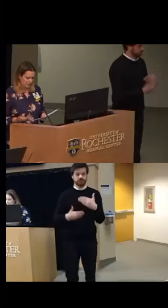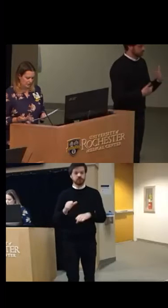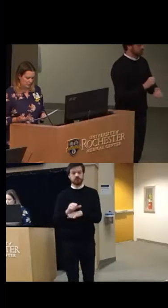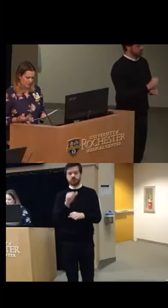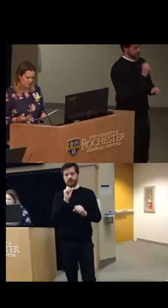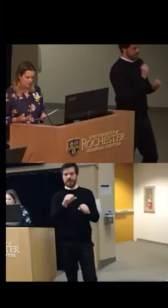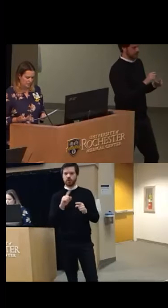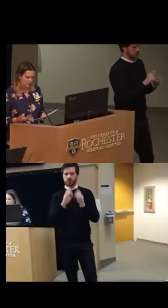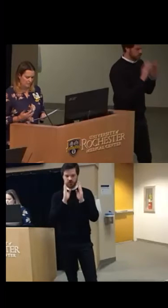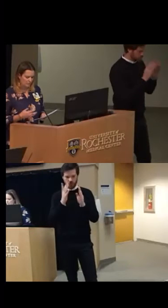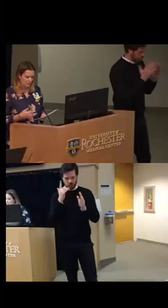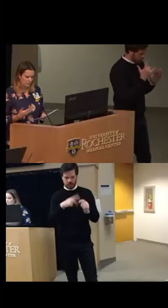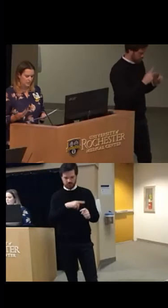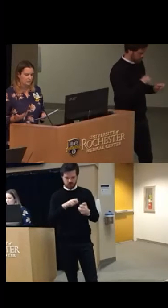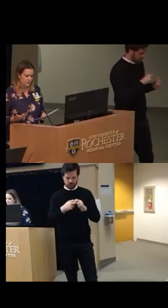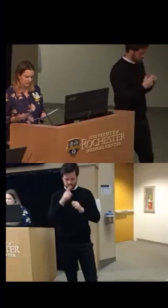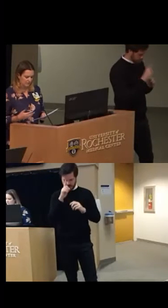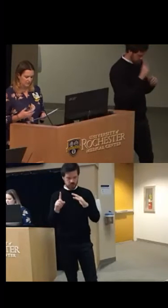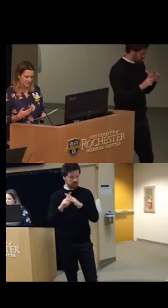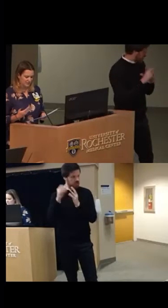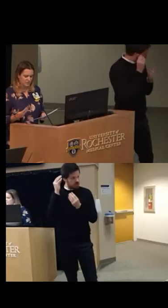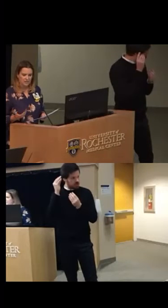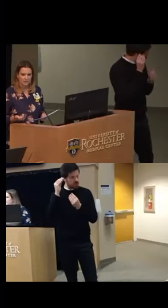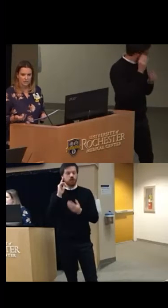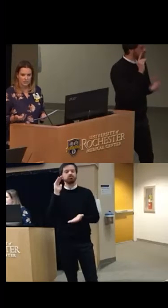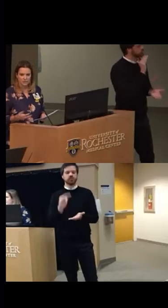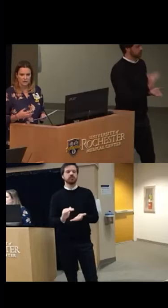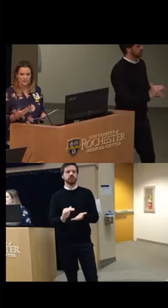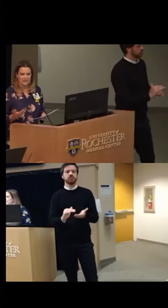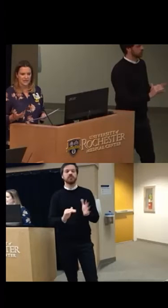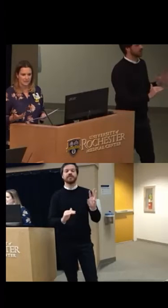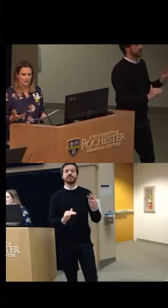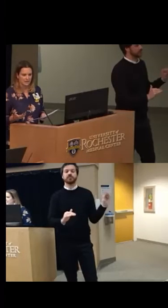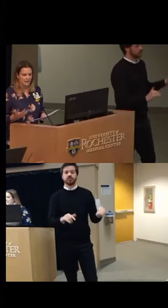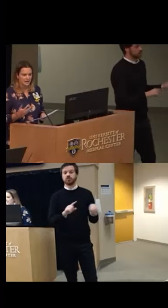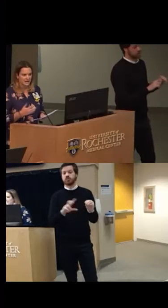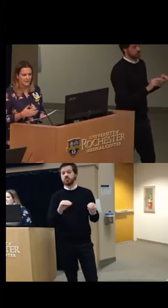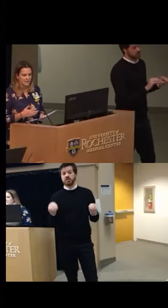on work because of personal problems was reduced from 56% to 30 which is is fantastic and again